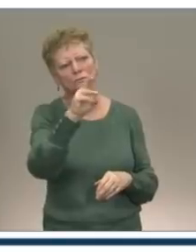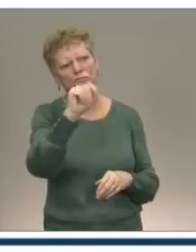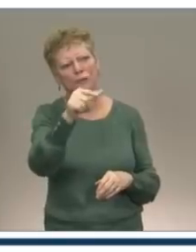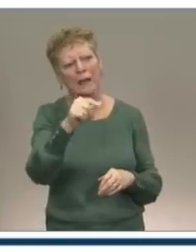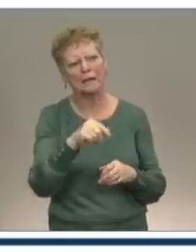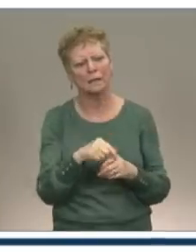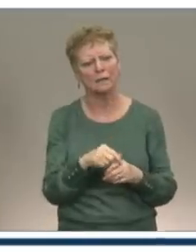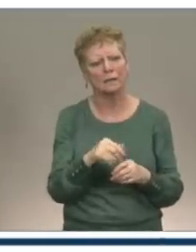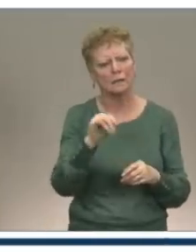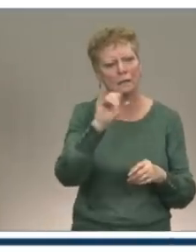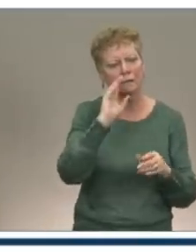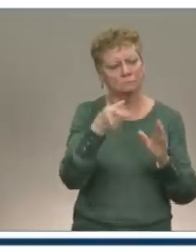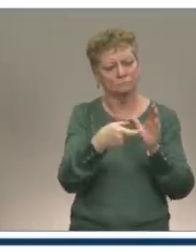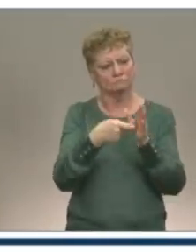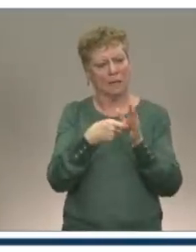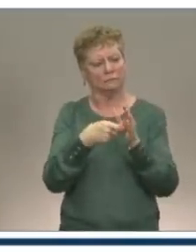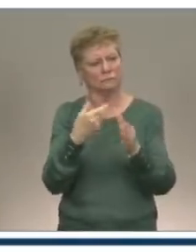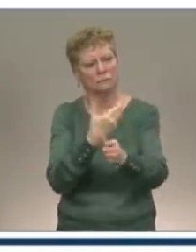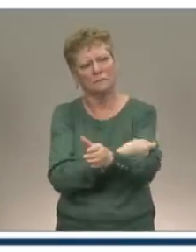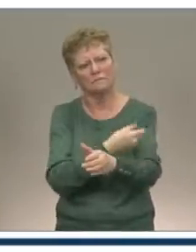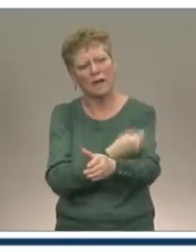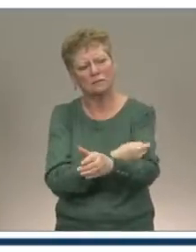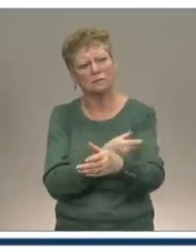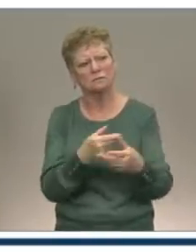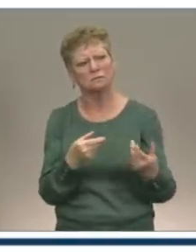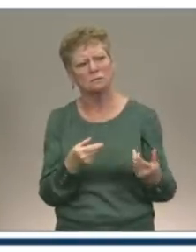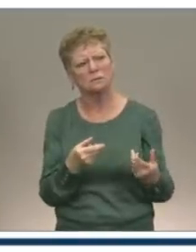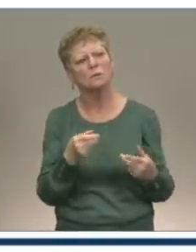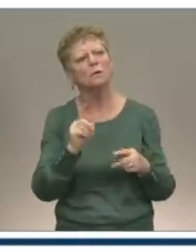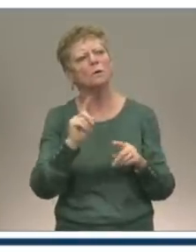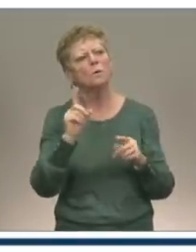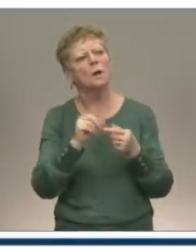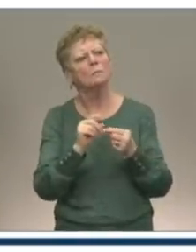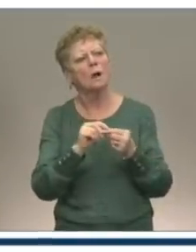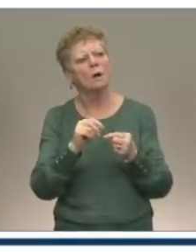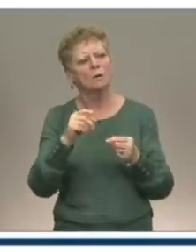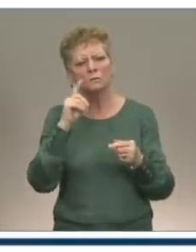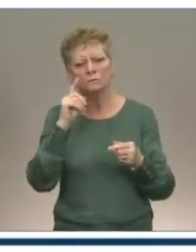vaccine mandate when are we going to find out about the remaining 2000 or so people who have